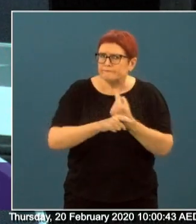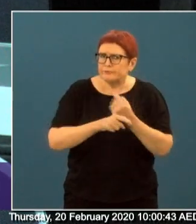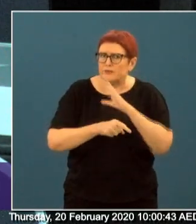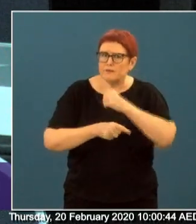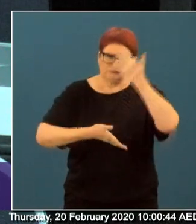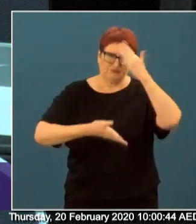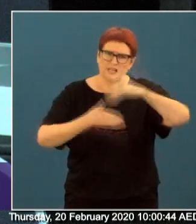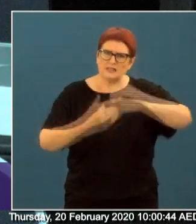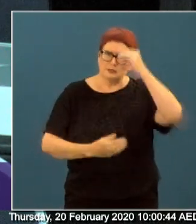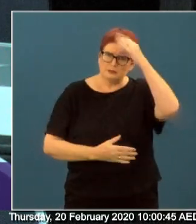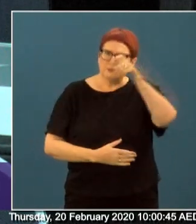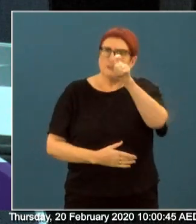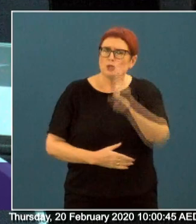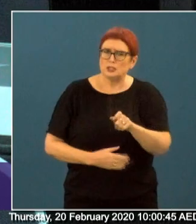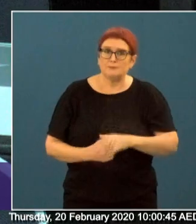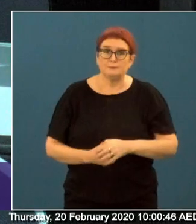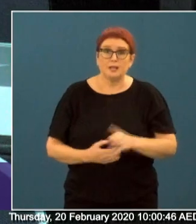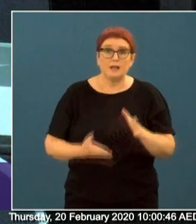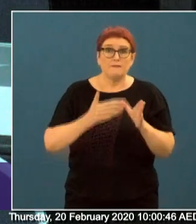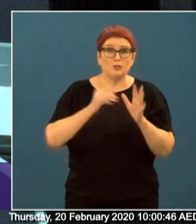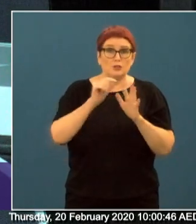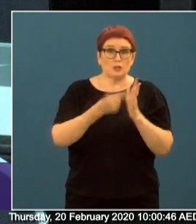So we will hear first from Professor Stephen Leeder.